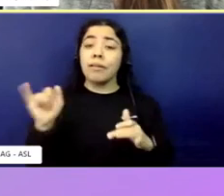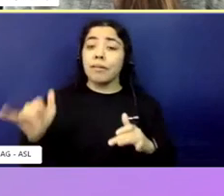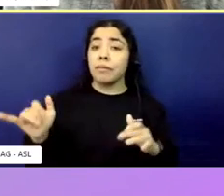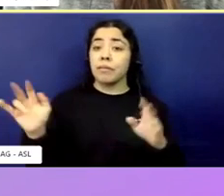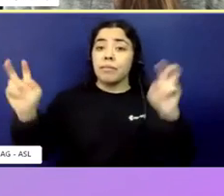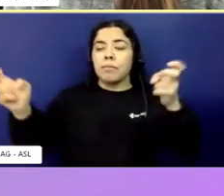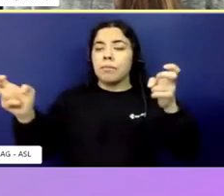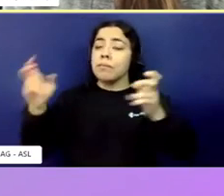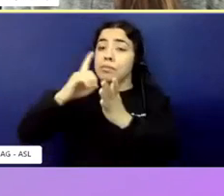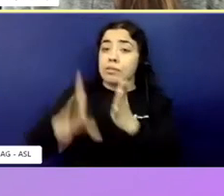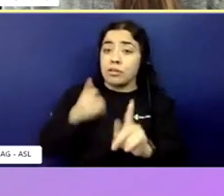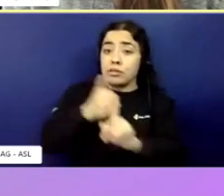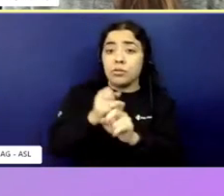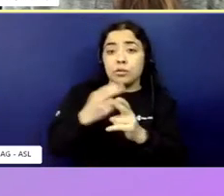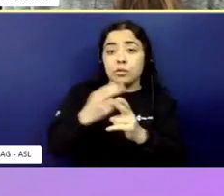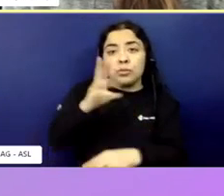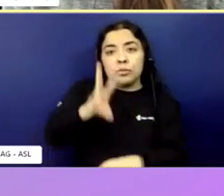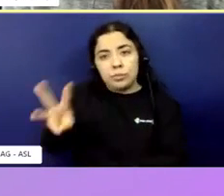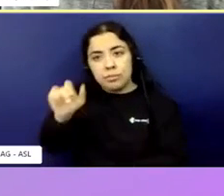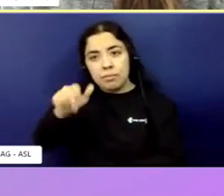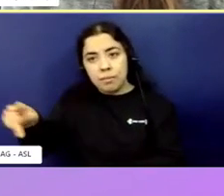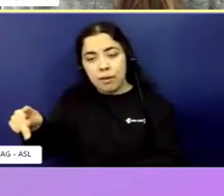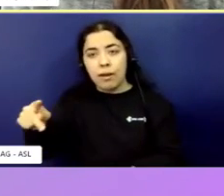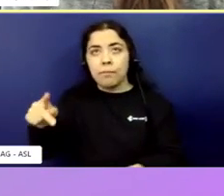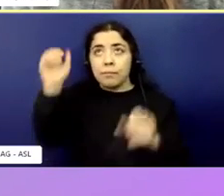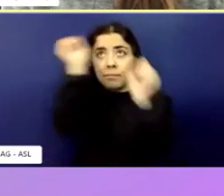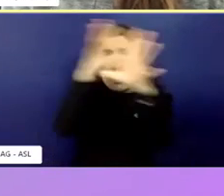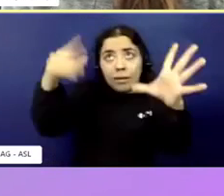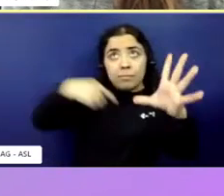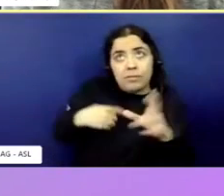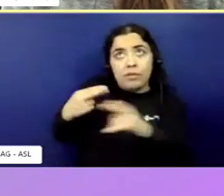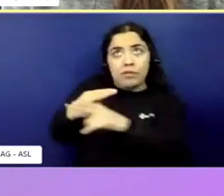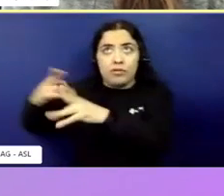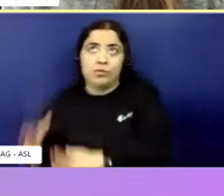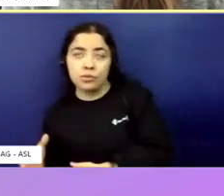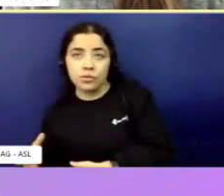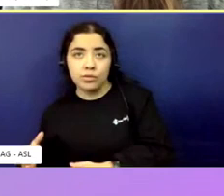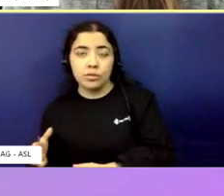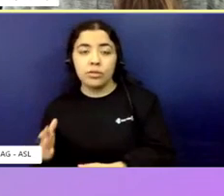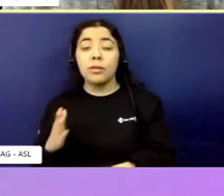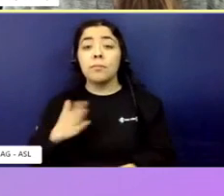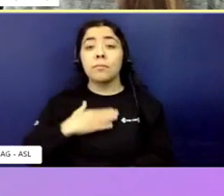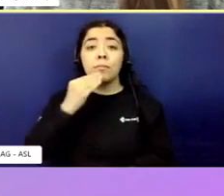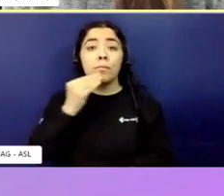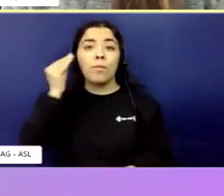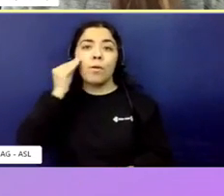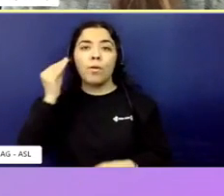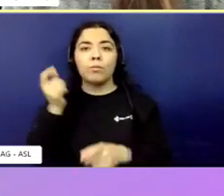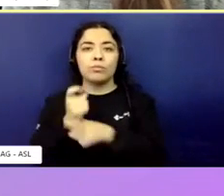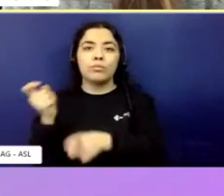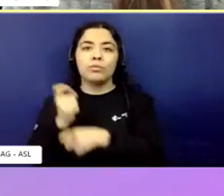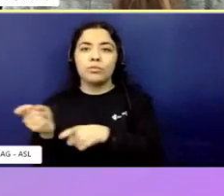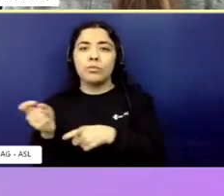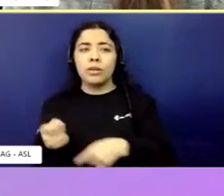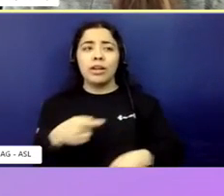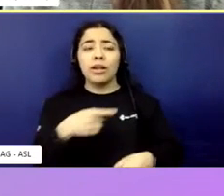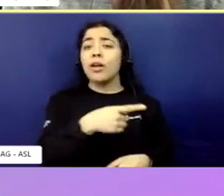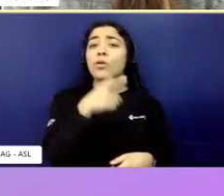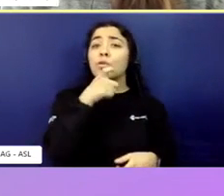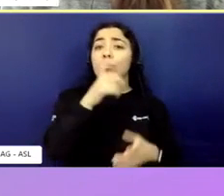is needed and how to provide it or obtain it. Designers should use the website and app as if they